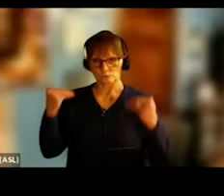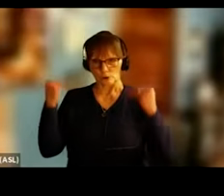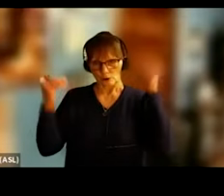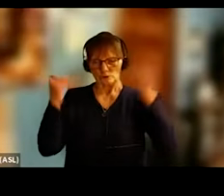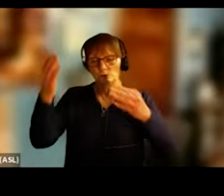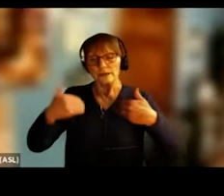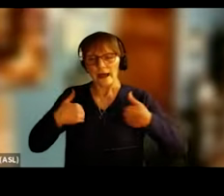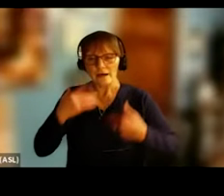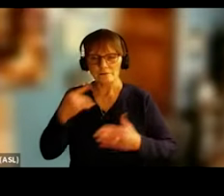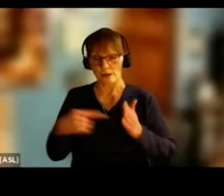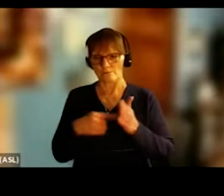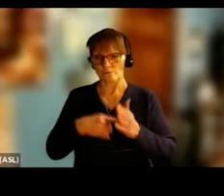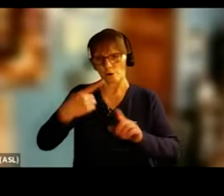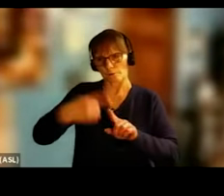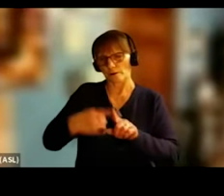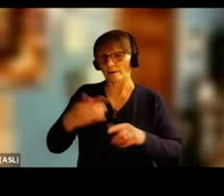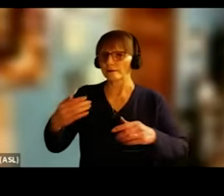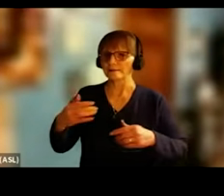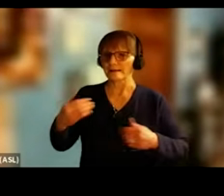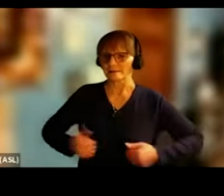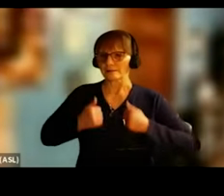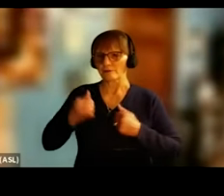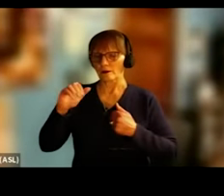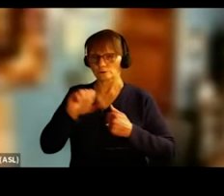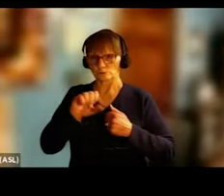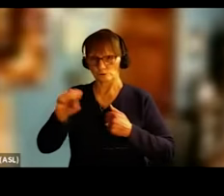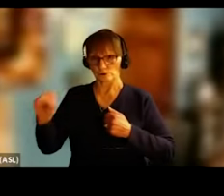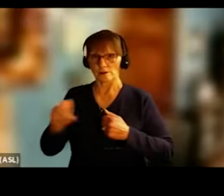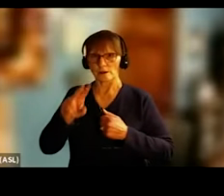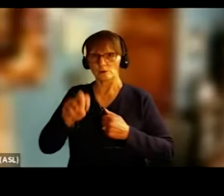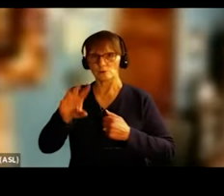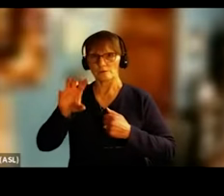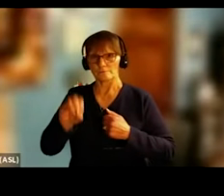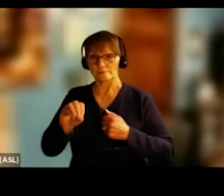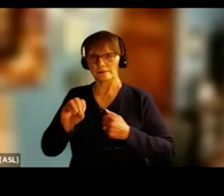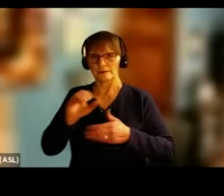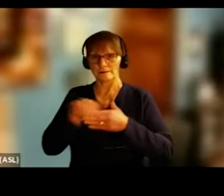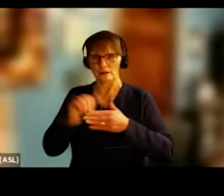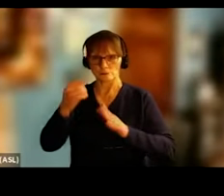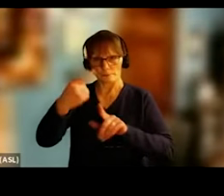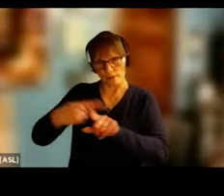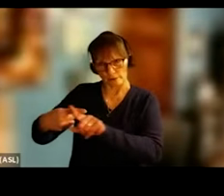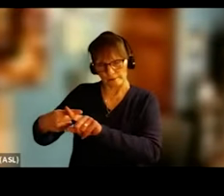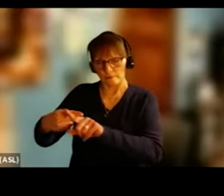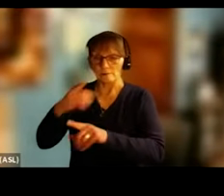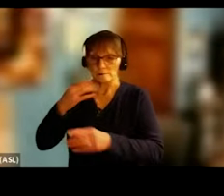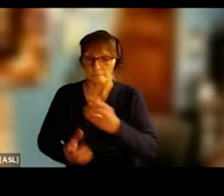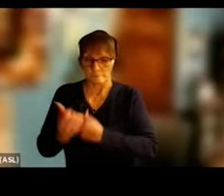Affordable rent for somebody living on social security income is $250 a month. As most of us know who are living in communities,